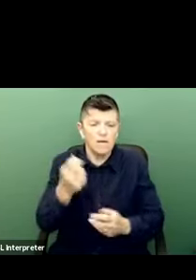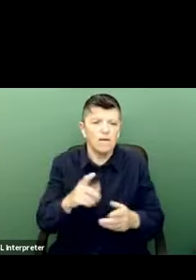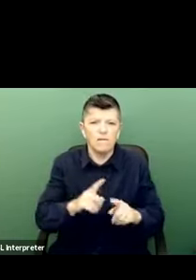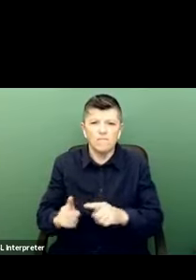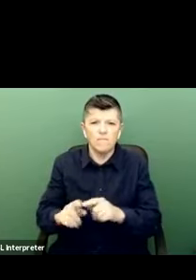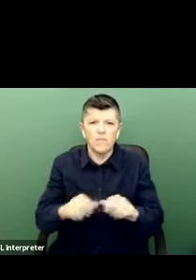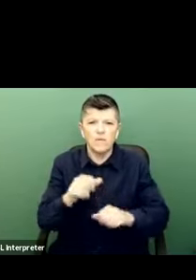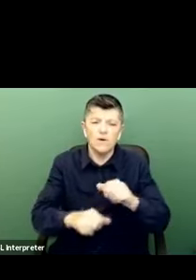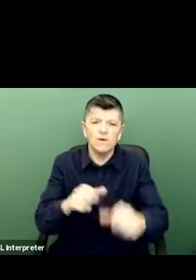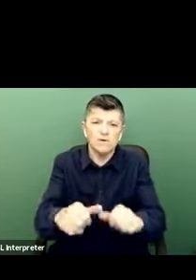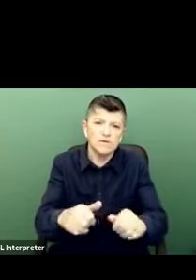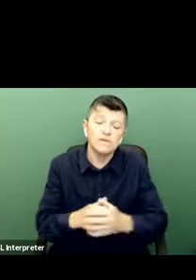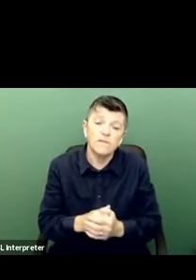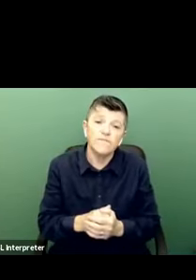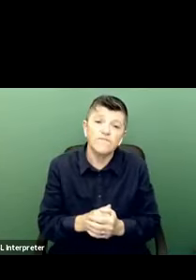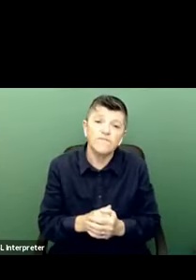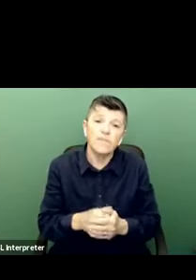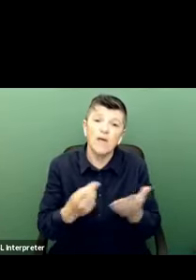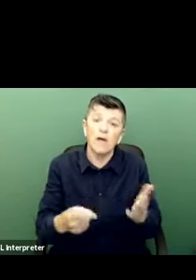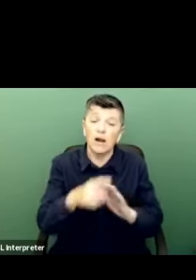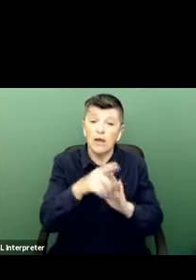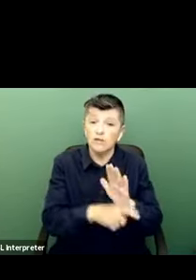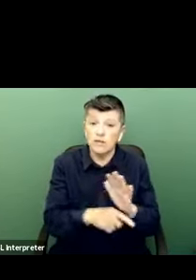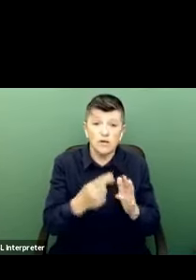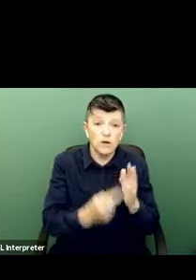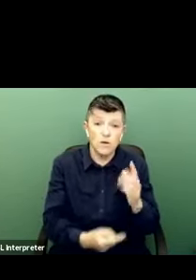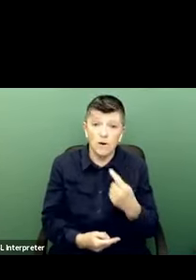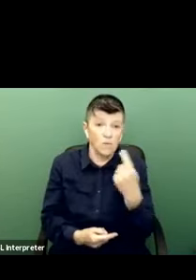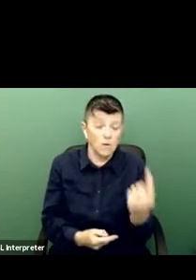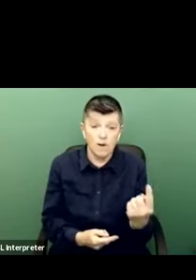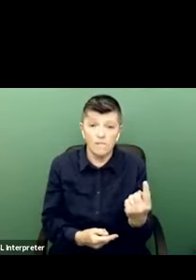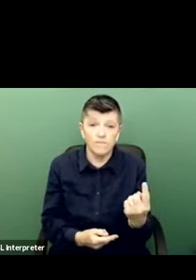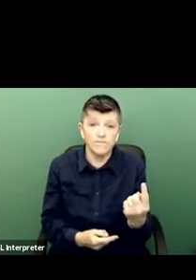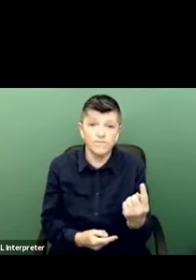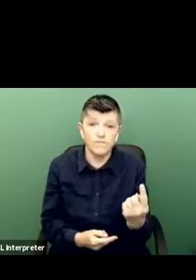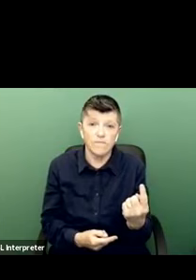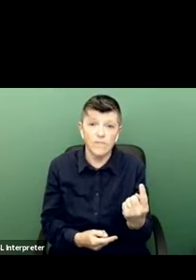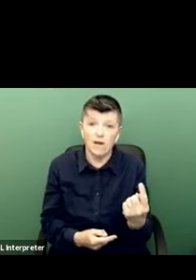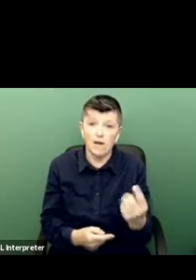meant to be significant physical claims Mary Wollstonecraft pointing to